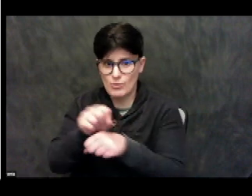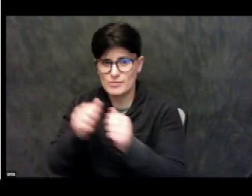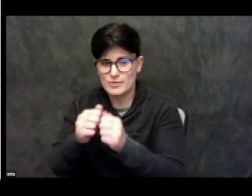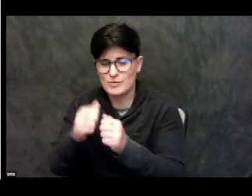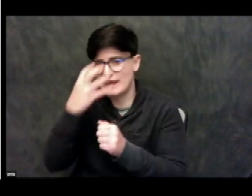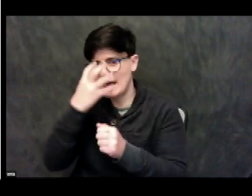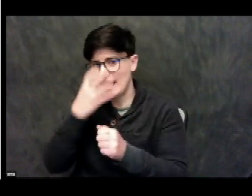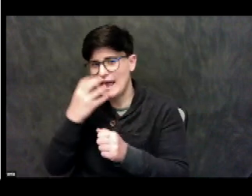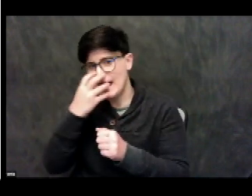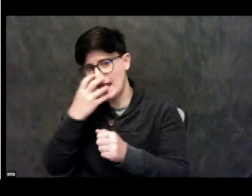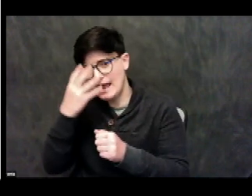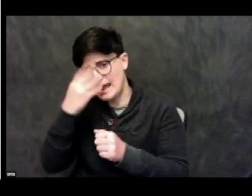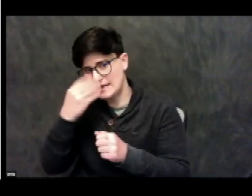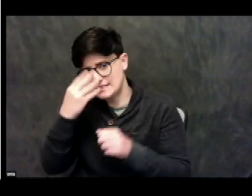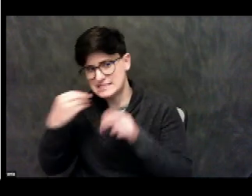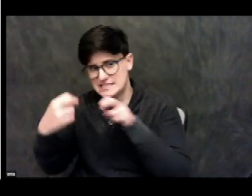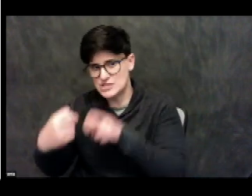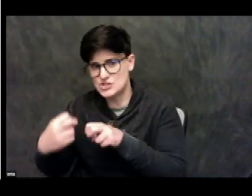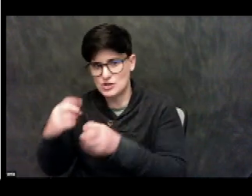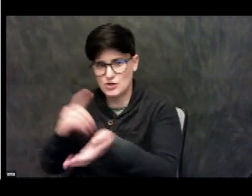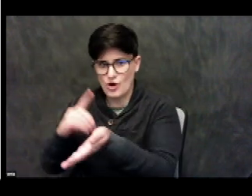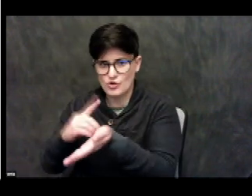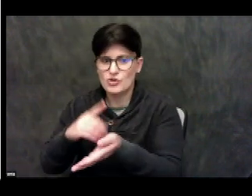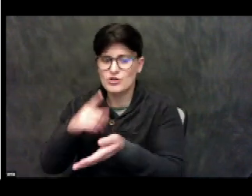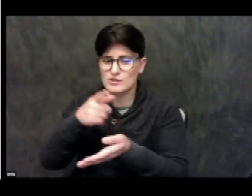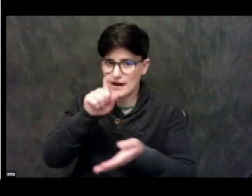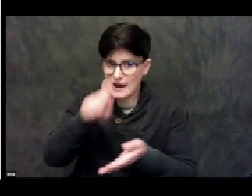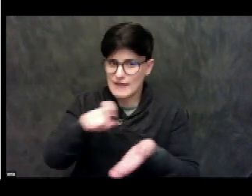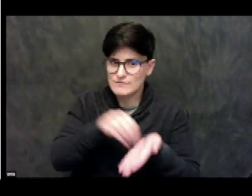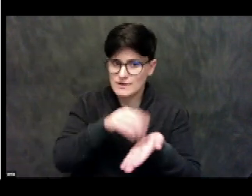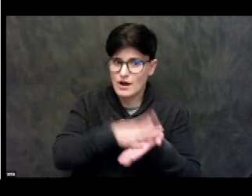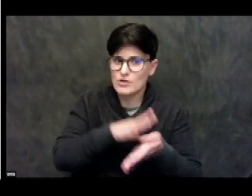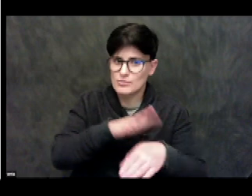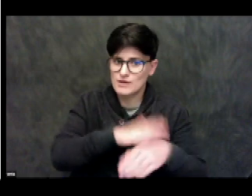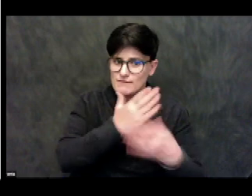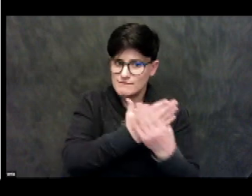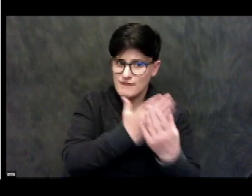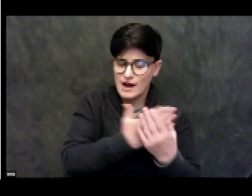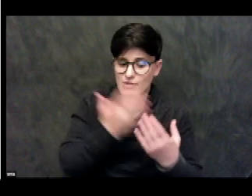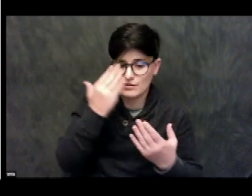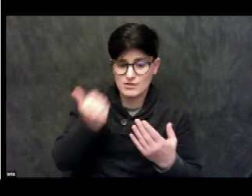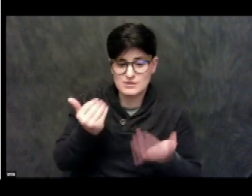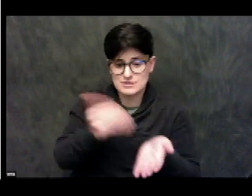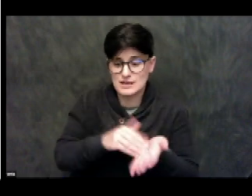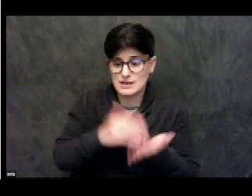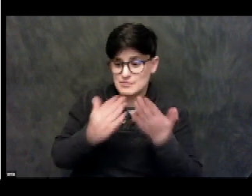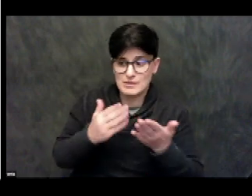and have something on file. Because again, it might not be the person you discussed this with that's taking care